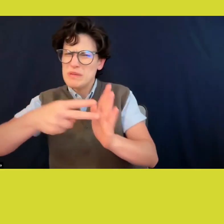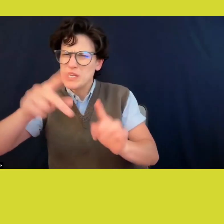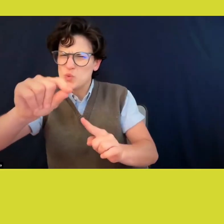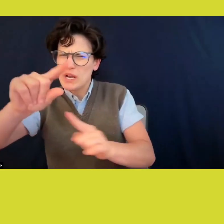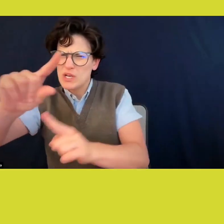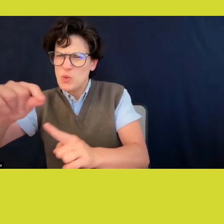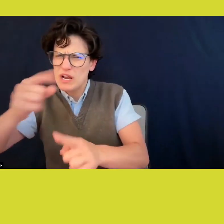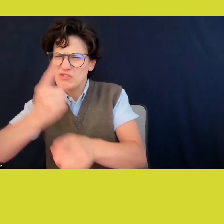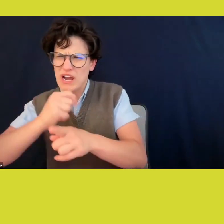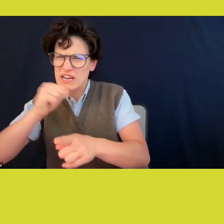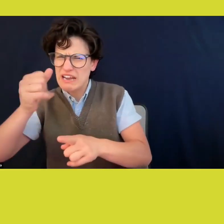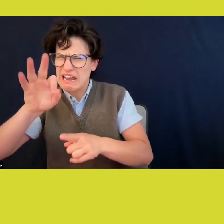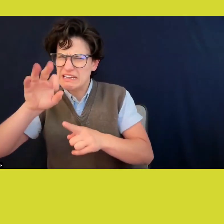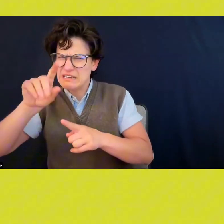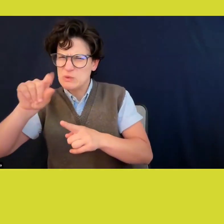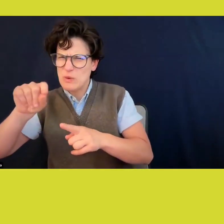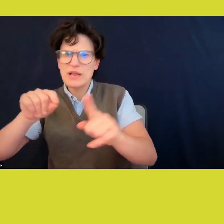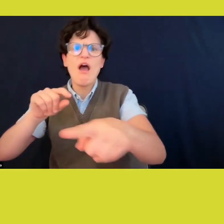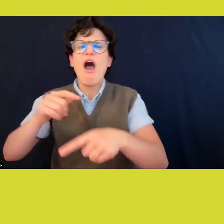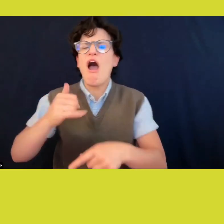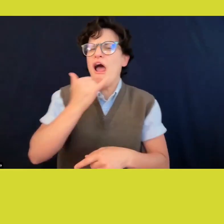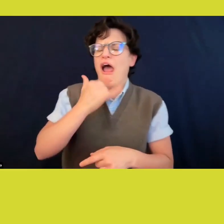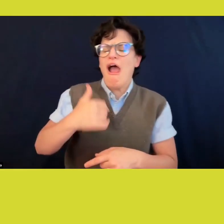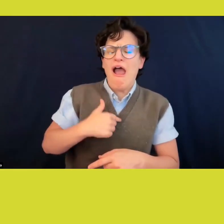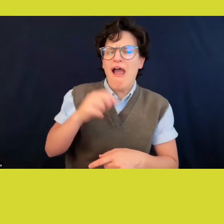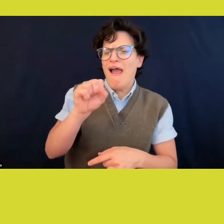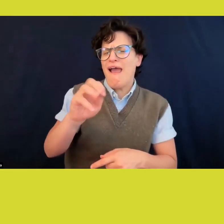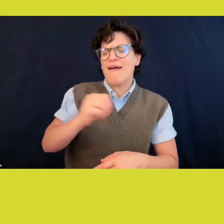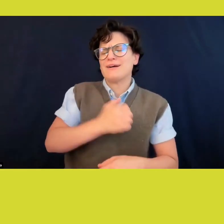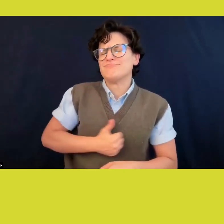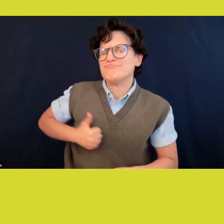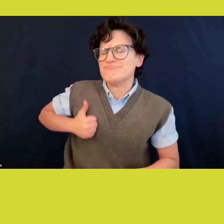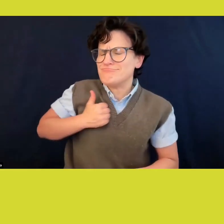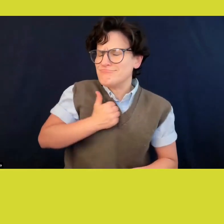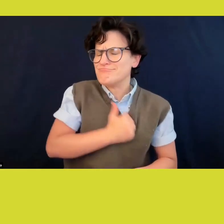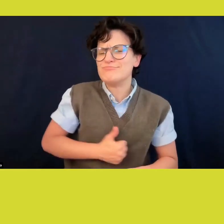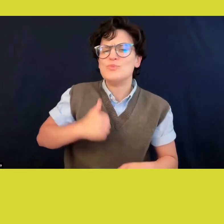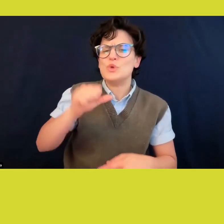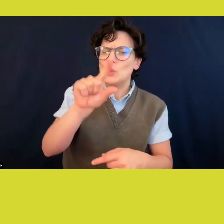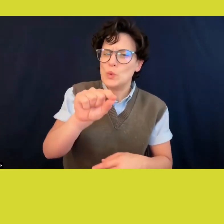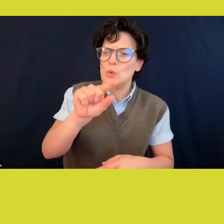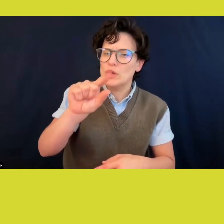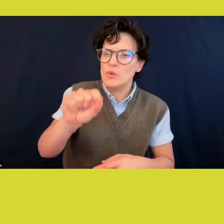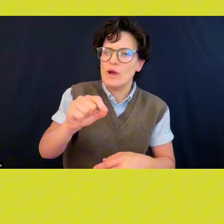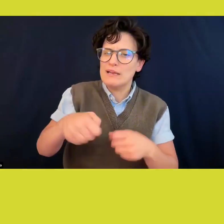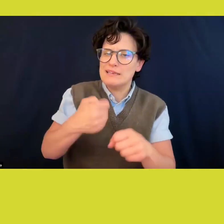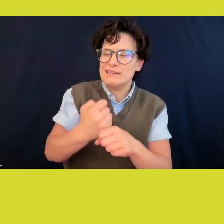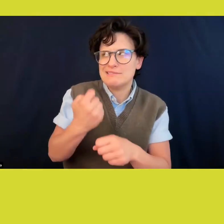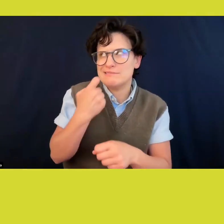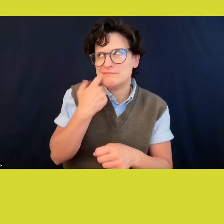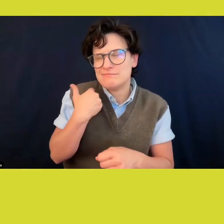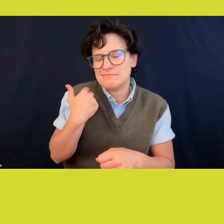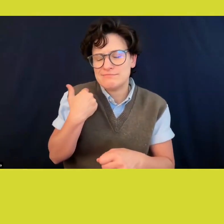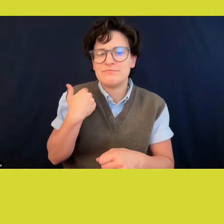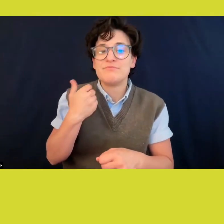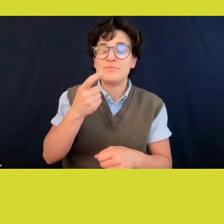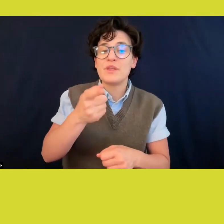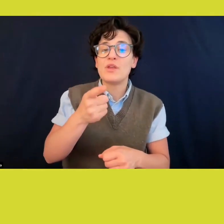And anyway, the thing about the administration is